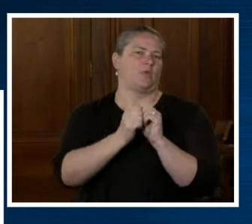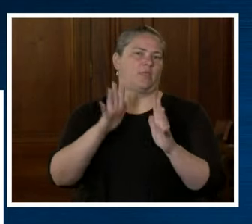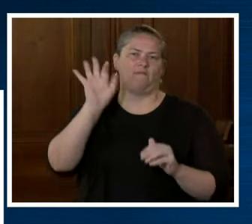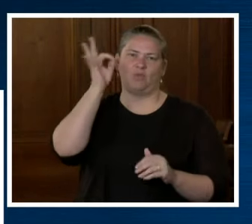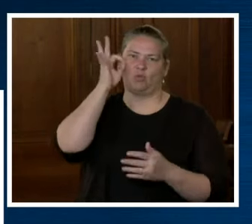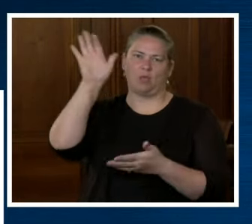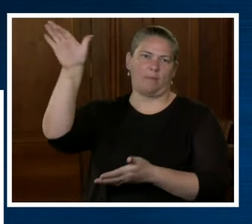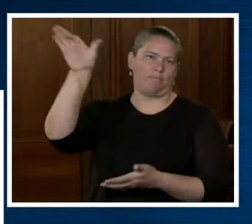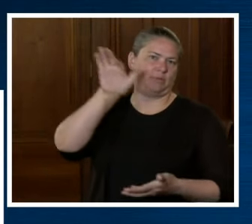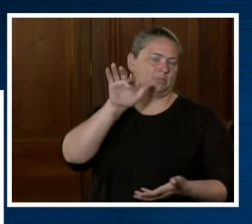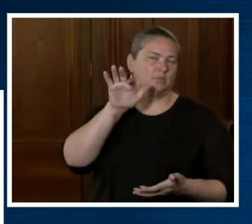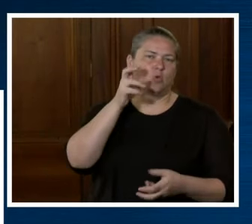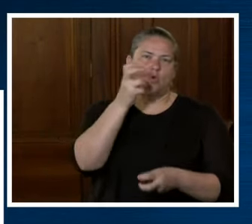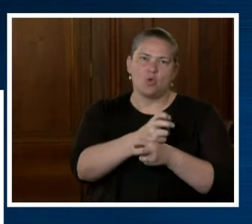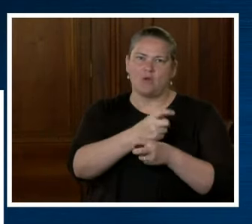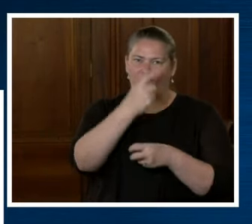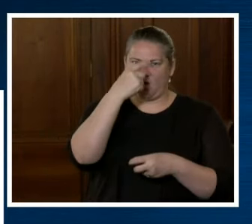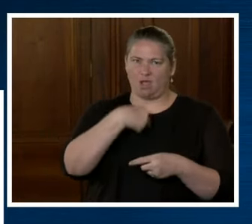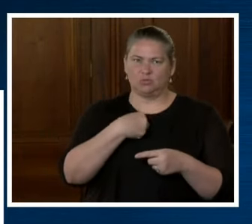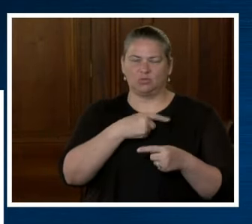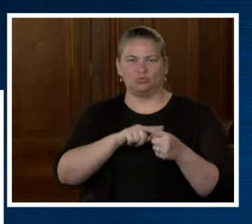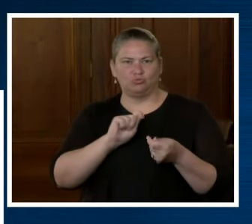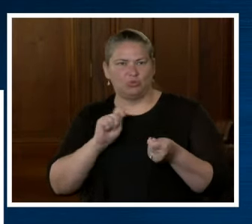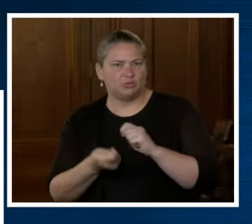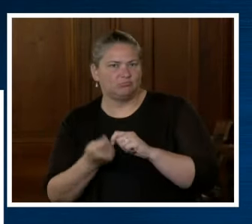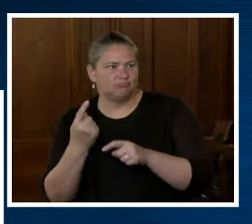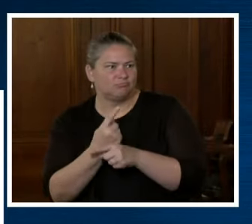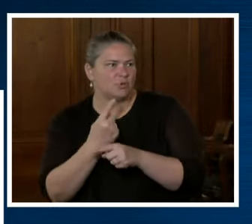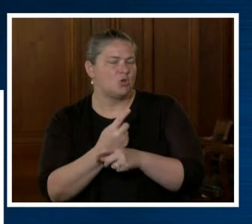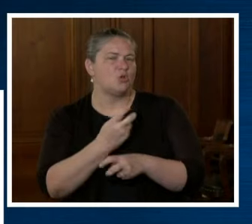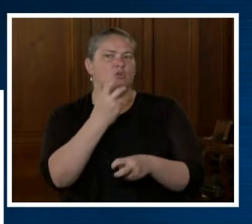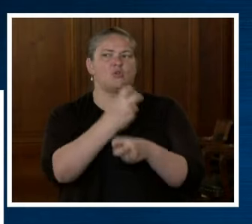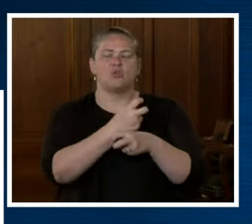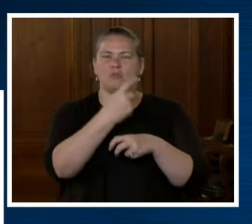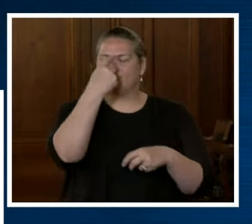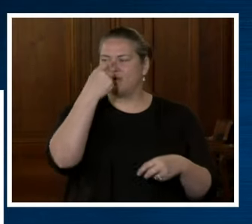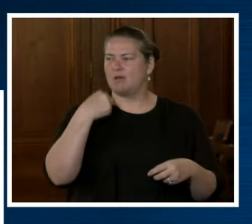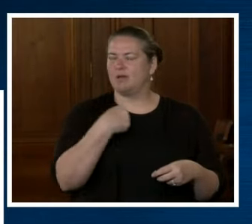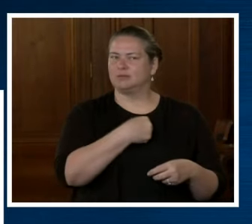AND WE TALKED ABOUT IT. ALL RIGHT. ALL THESE STEPS THAT HAVE BEEN TAKEN AT DIFFERENT TIMES, THEY